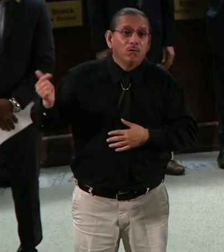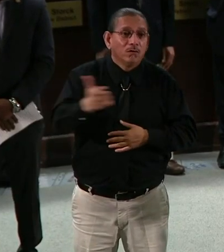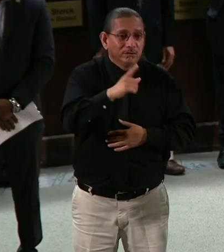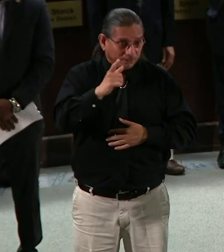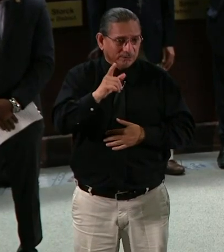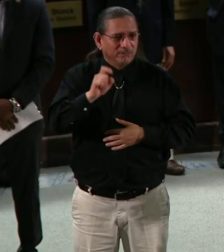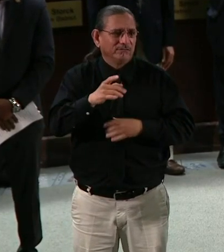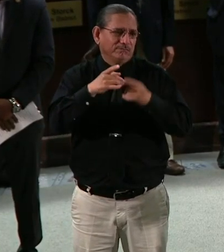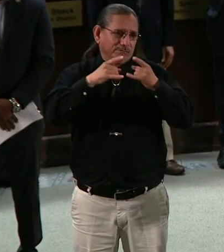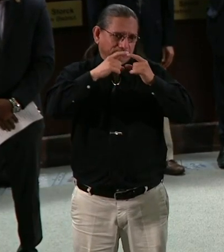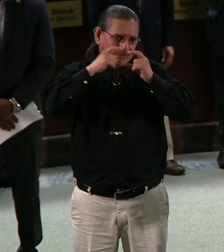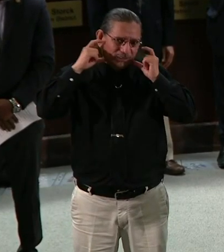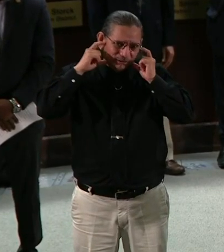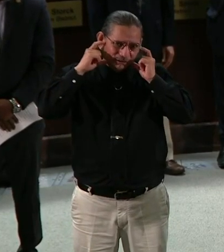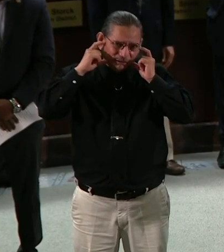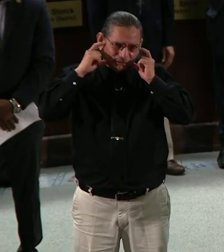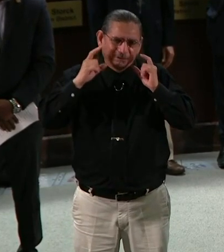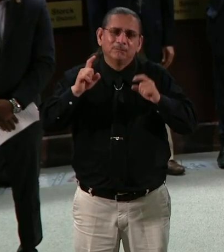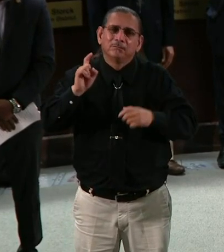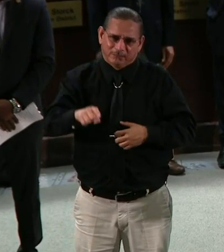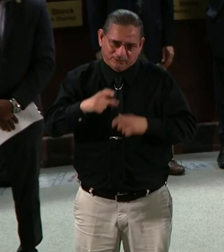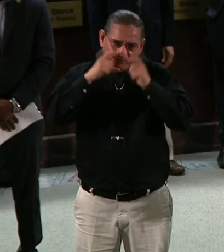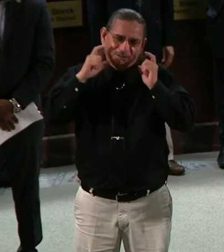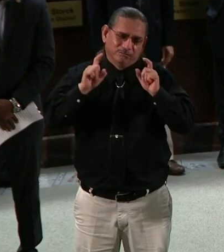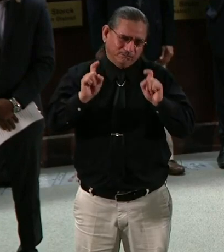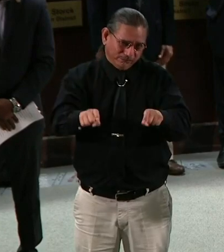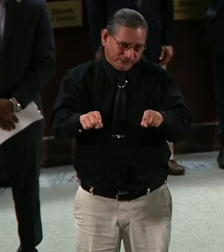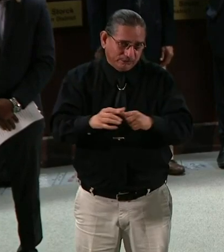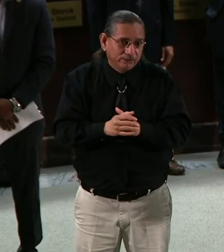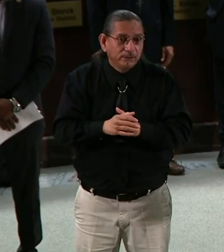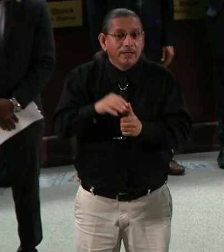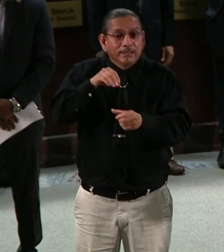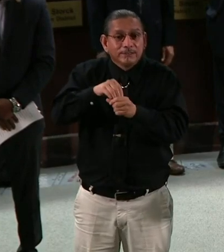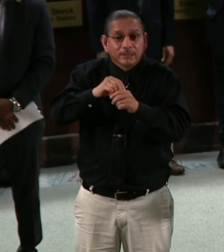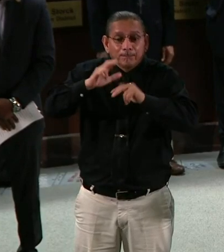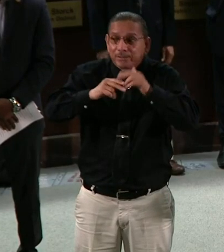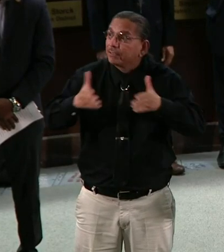HOME. FACE COVERINGS ARE STILL